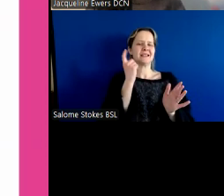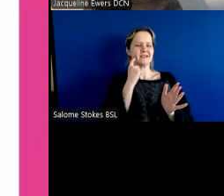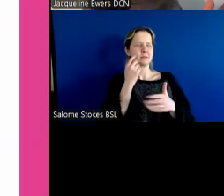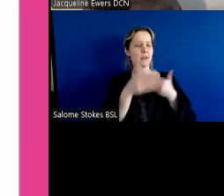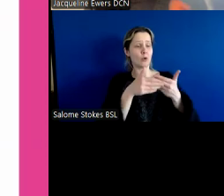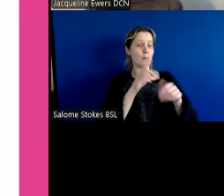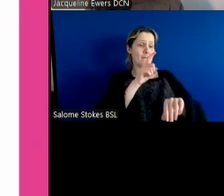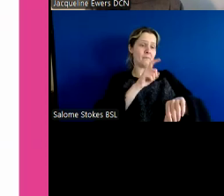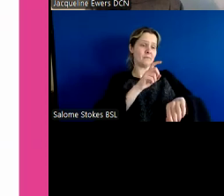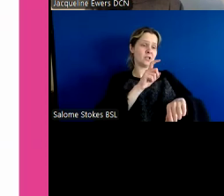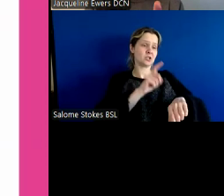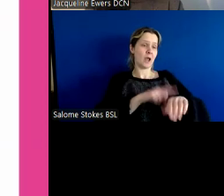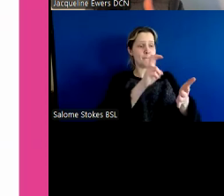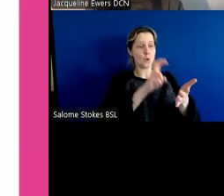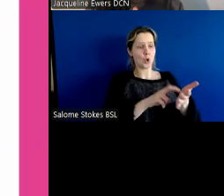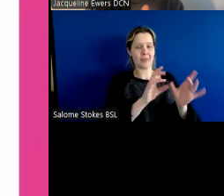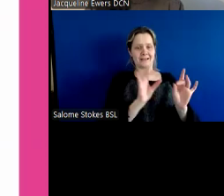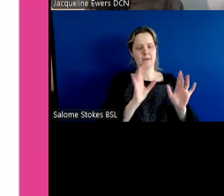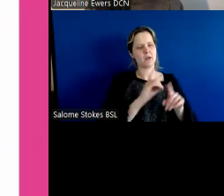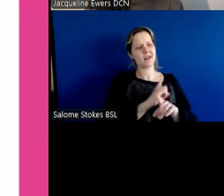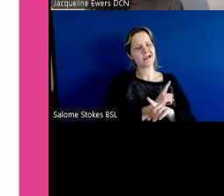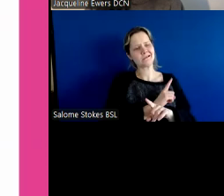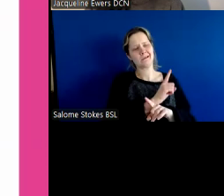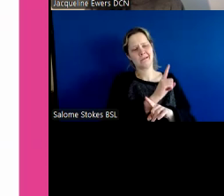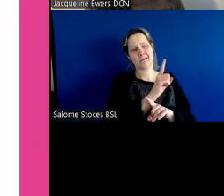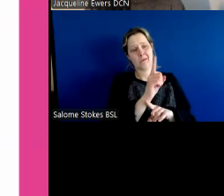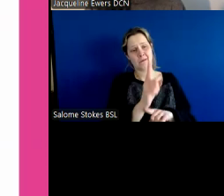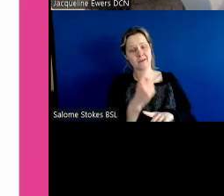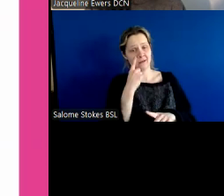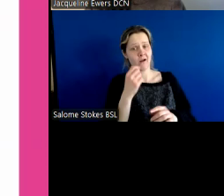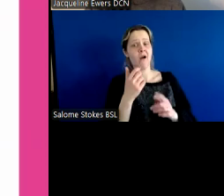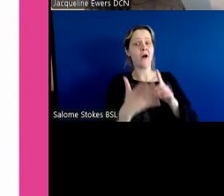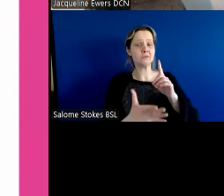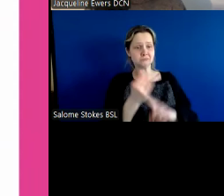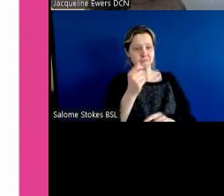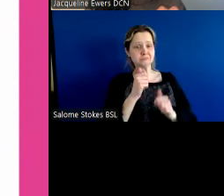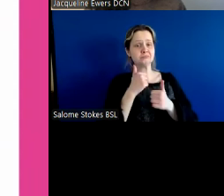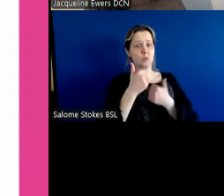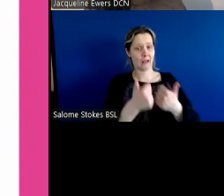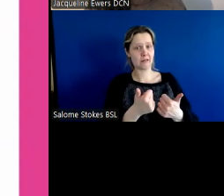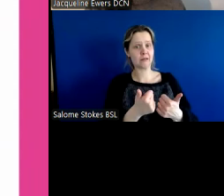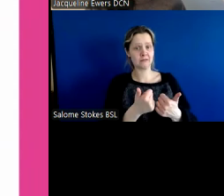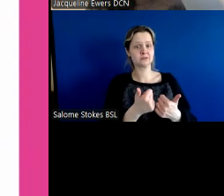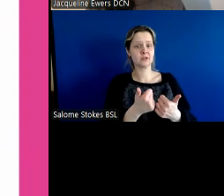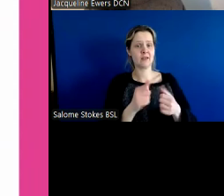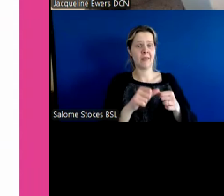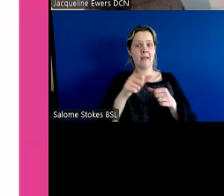Then over time, as they've seen, it's been successful. It's generated donations, so revenue.